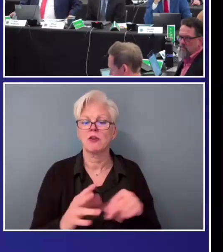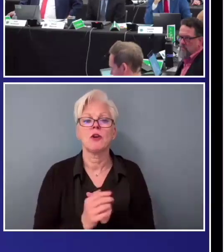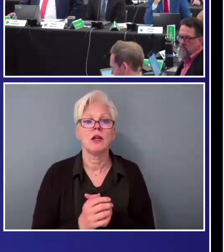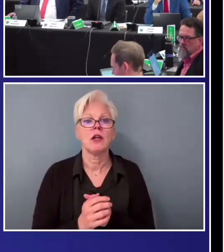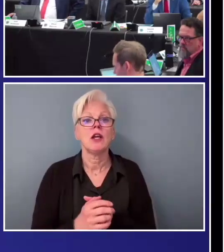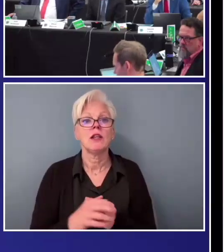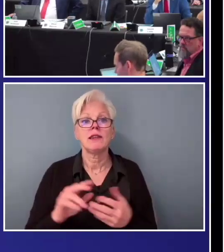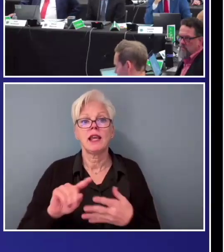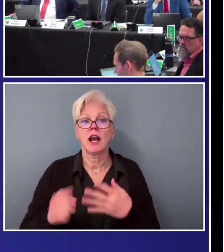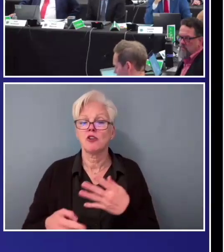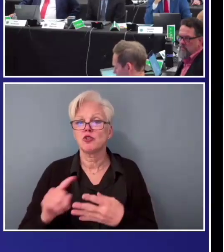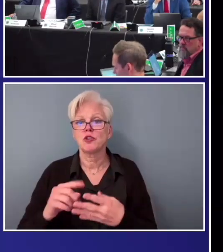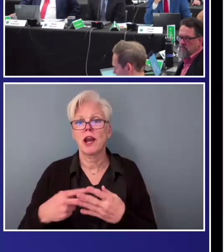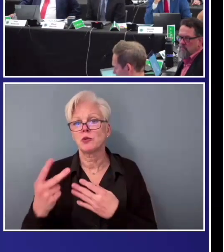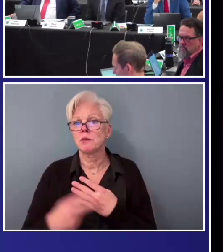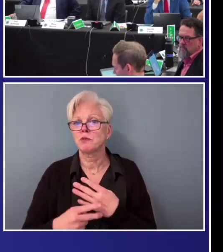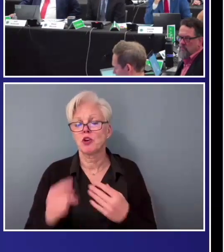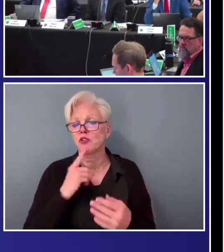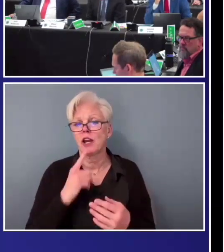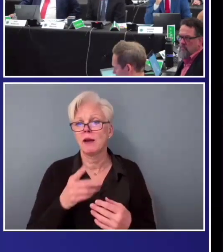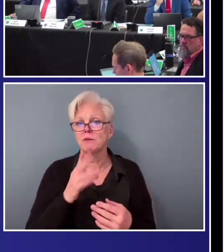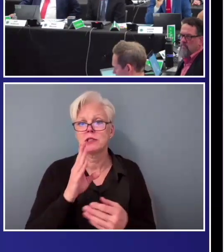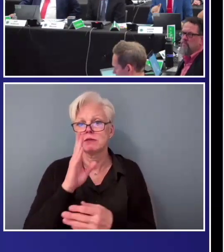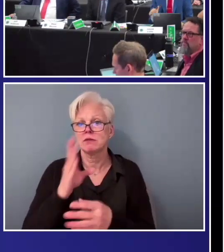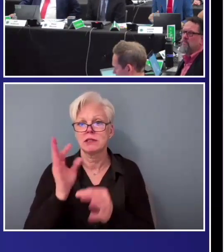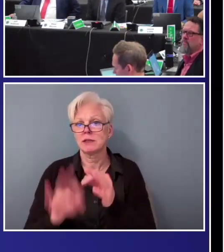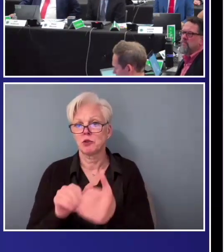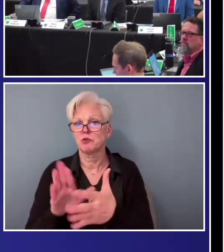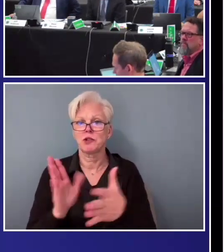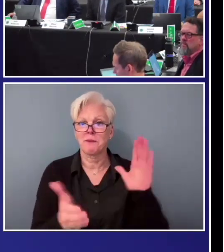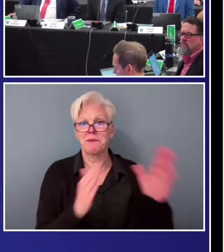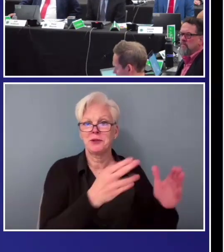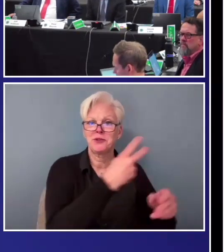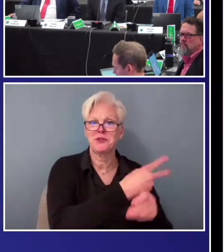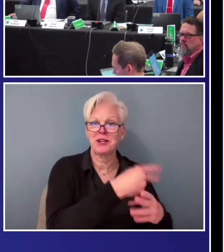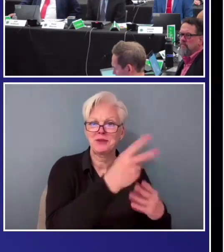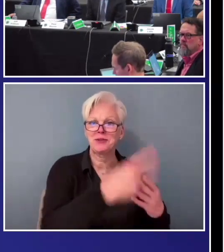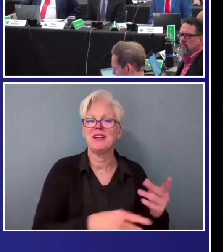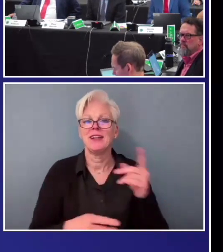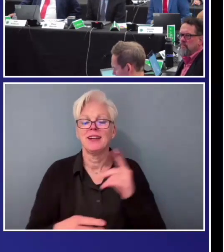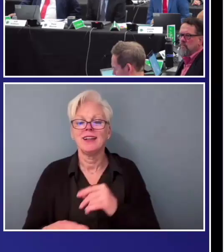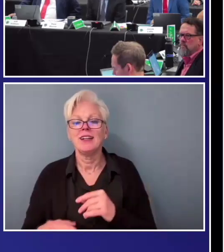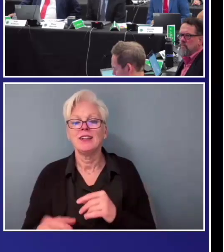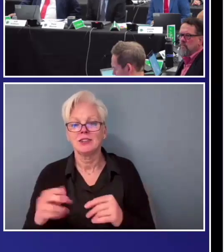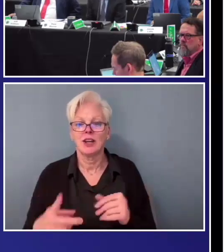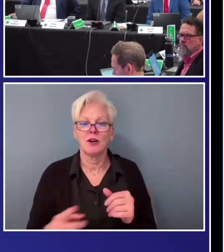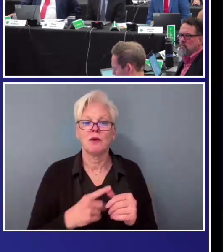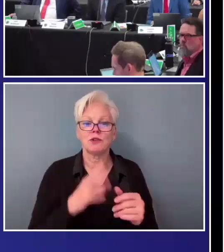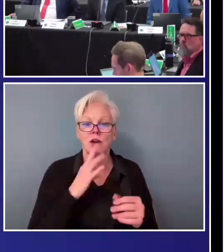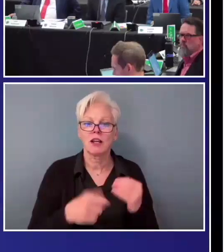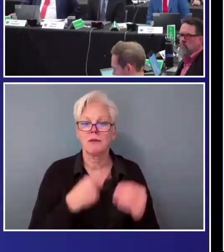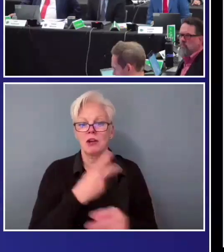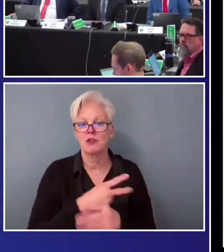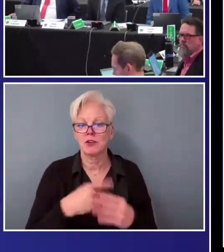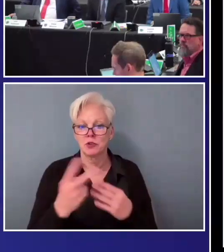relatively straightforward approach compared to graduate programs. So let's get into the graduate programs now, scrolling down a little bit further.